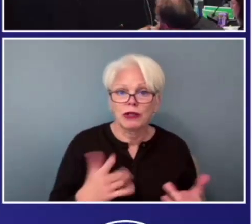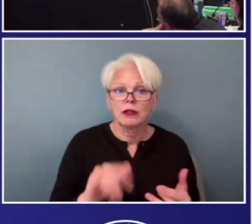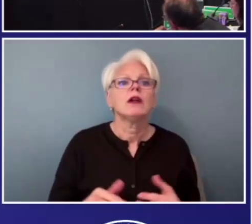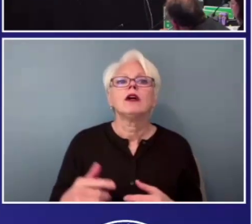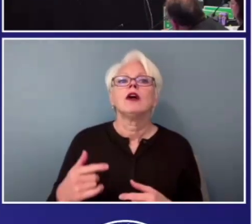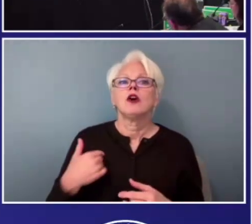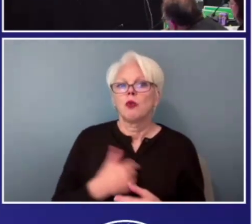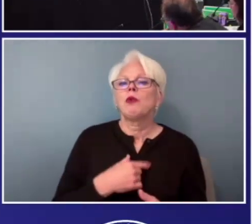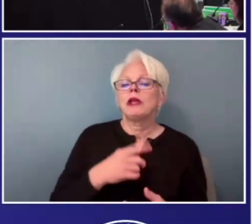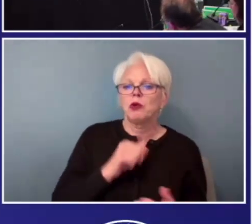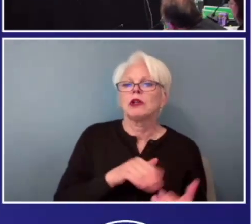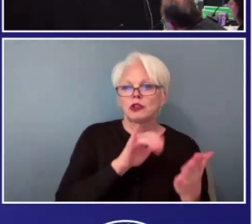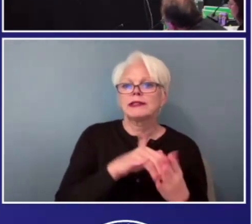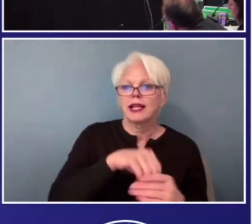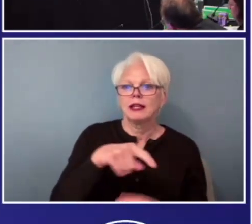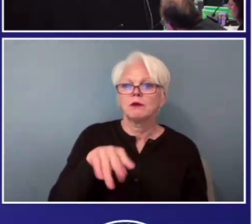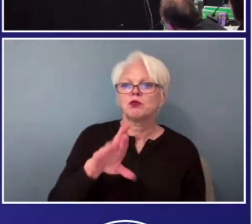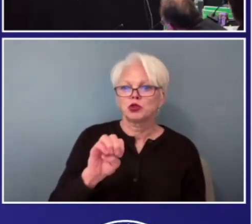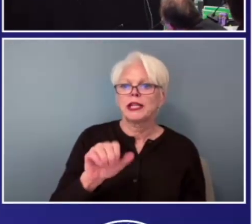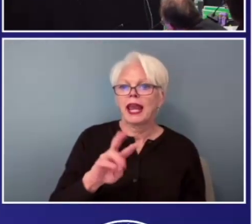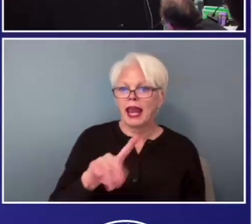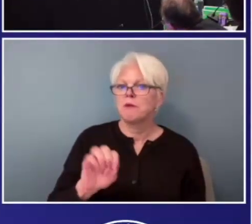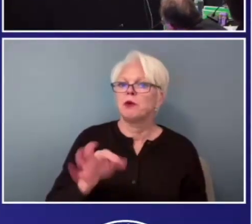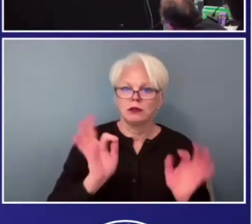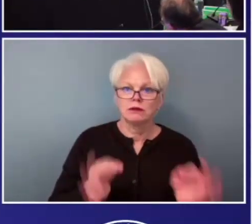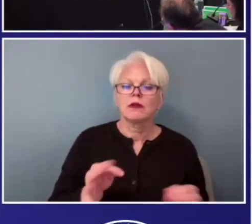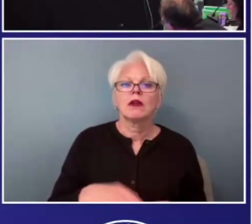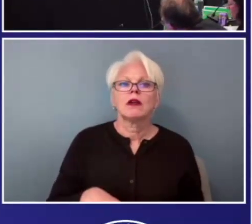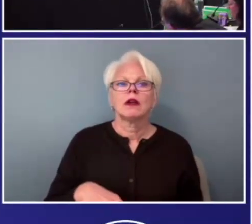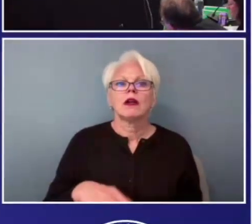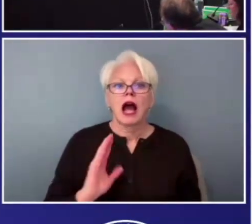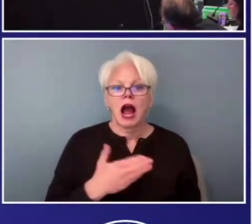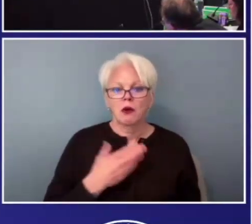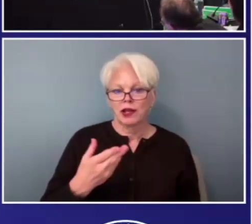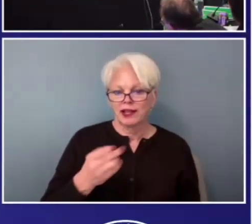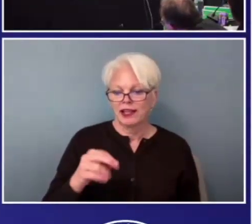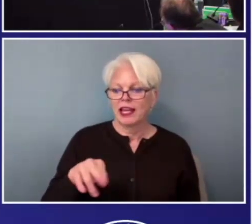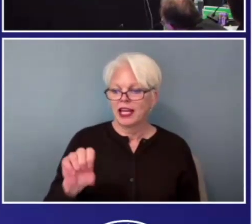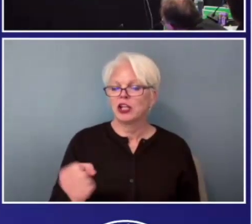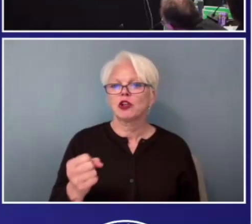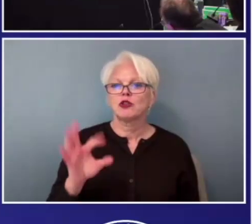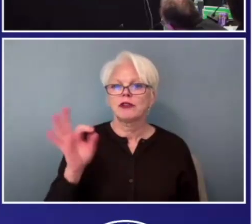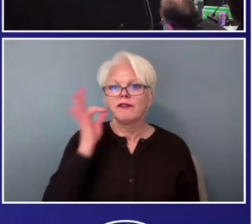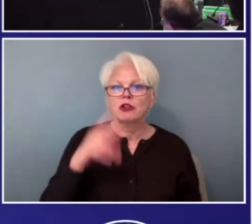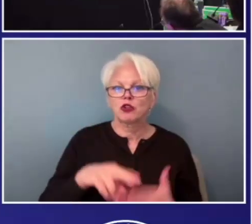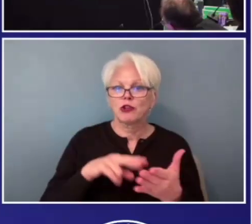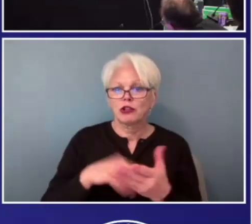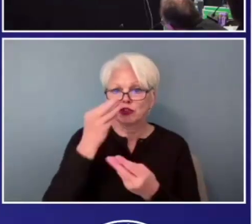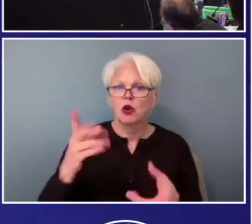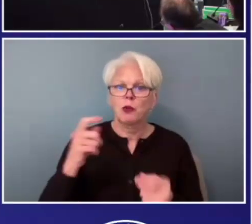preamble. We are looking at amending our HEROES Federal Register notice to address some of the things.